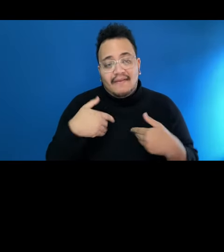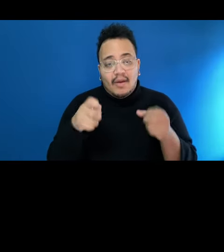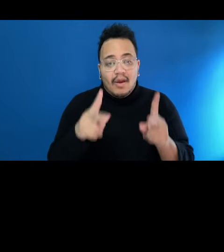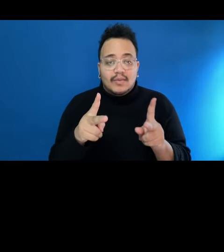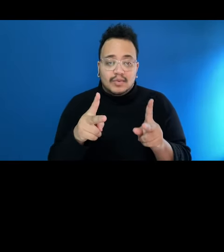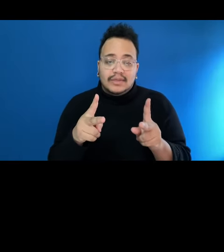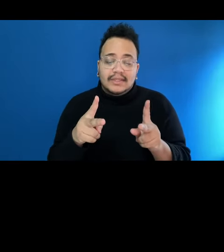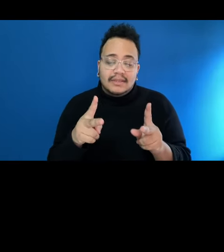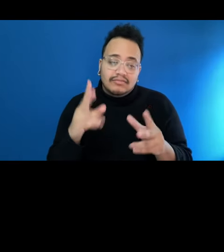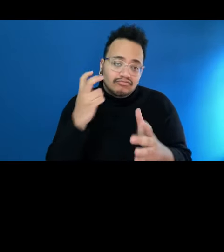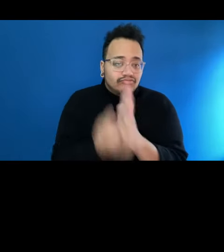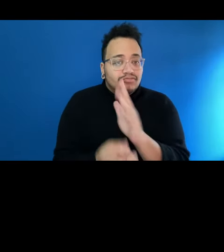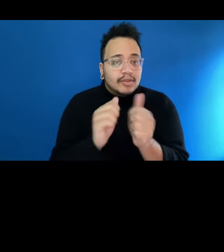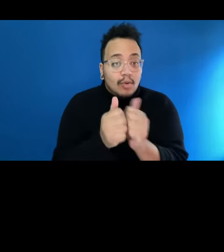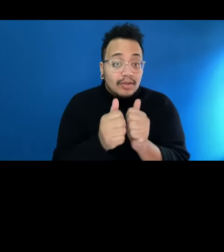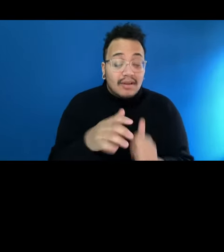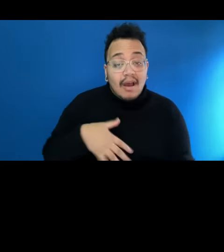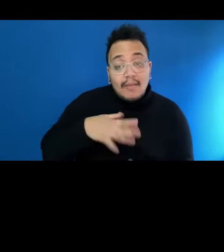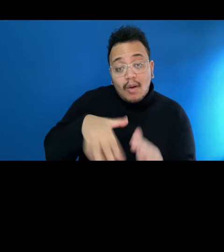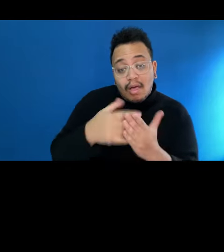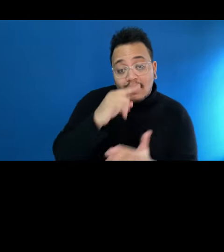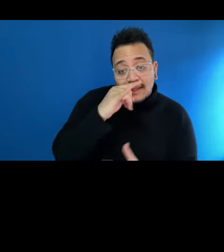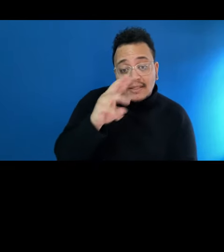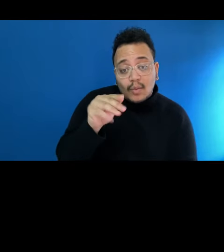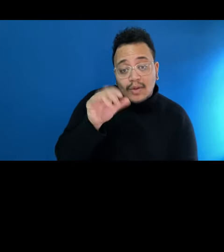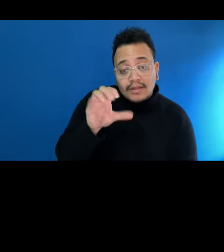I hope every kid in Wisconsin can be part of their team.